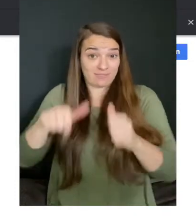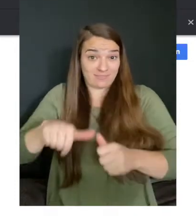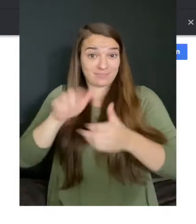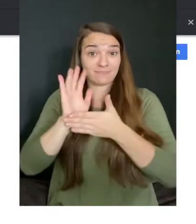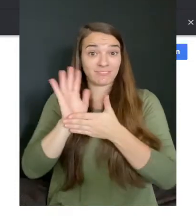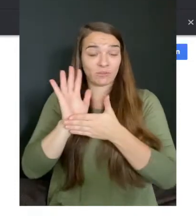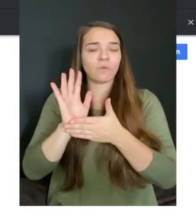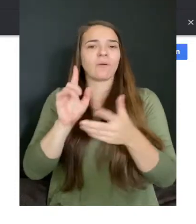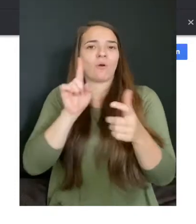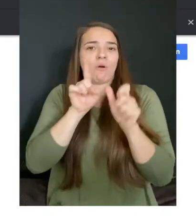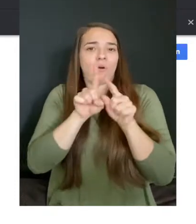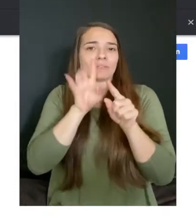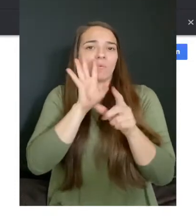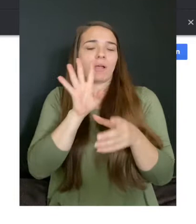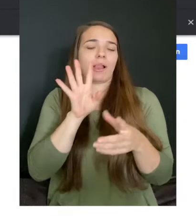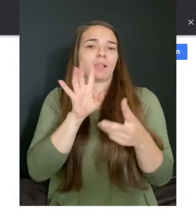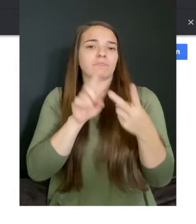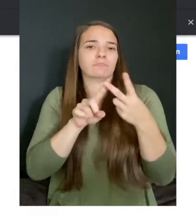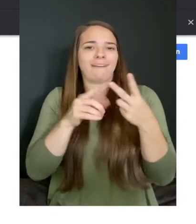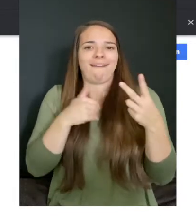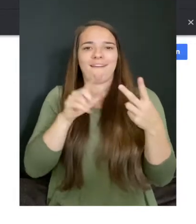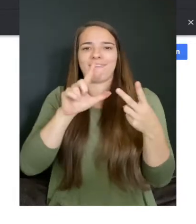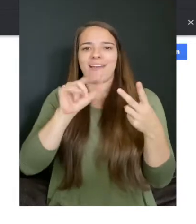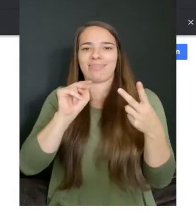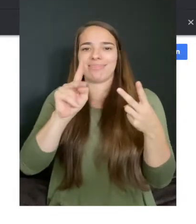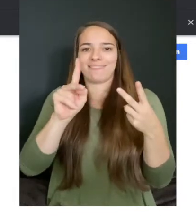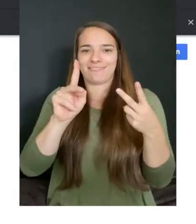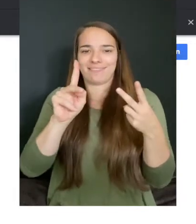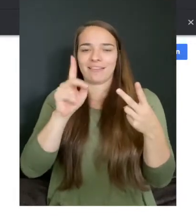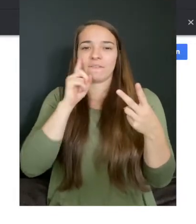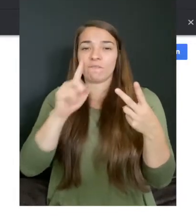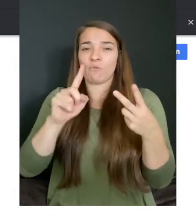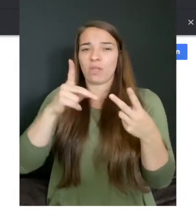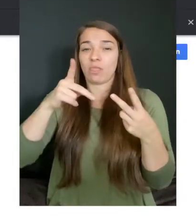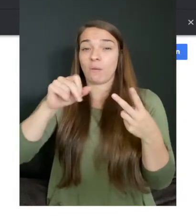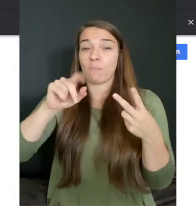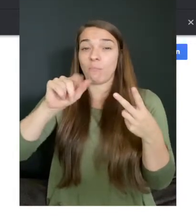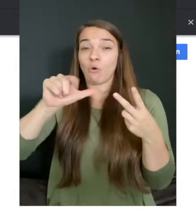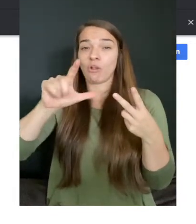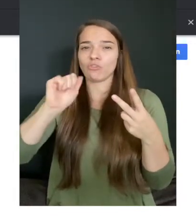link that you guys will click on to access to student portal. What I would suggest doing